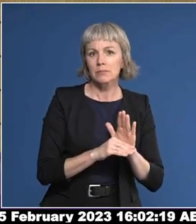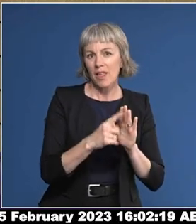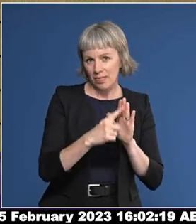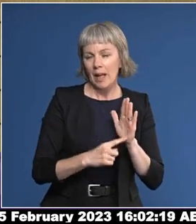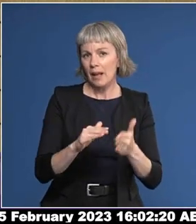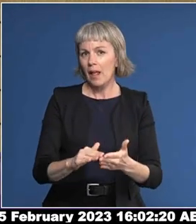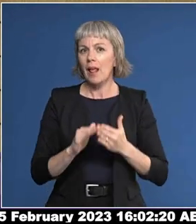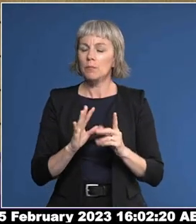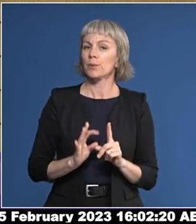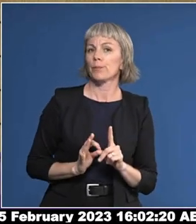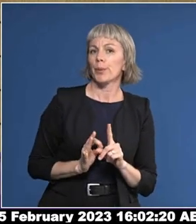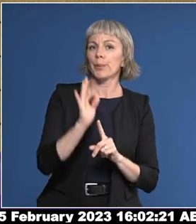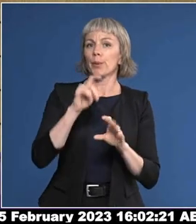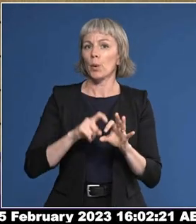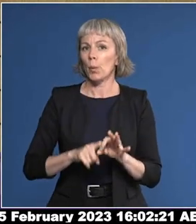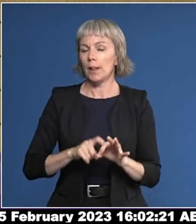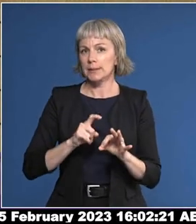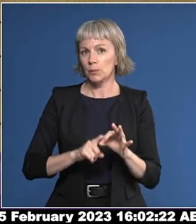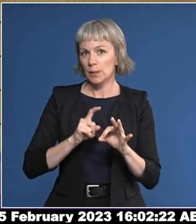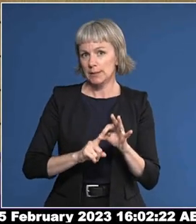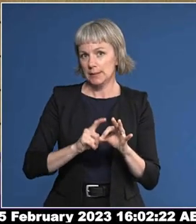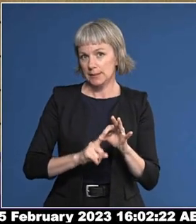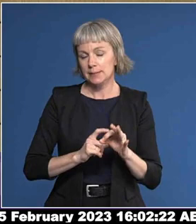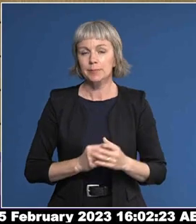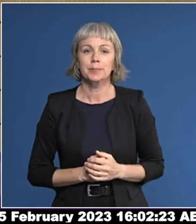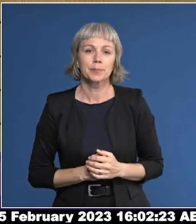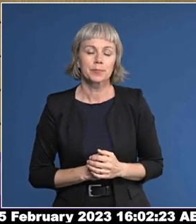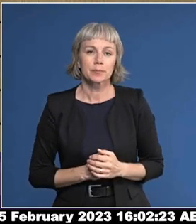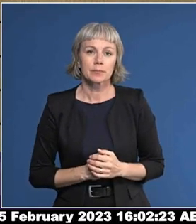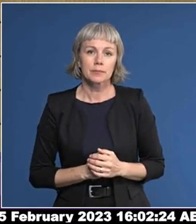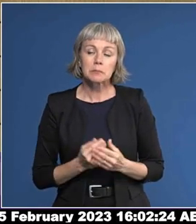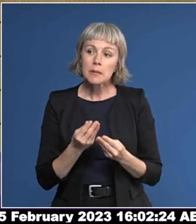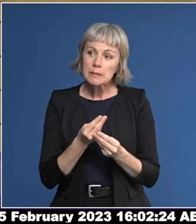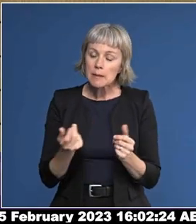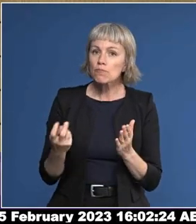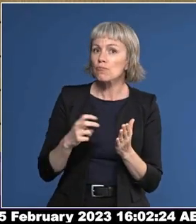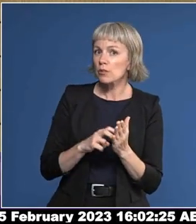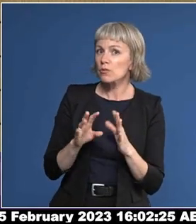In addition, there are some things that registered providers need to provide which I